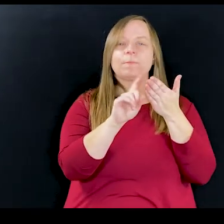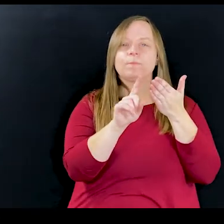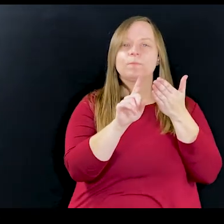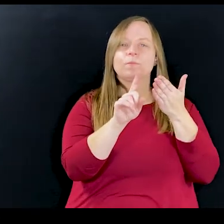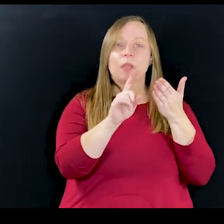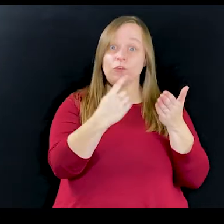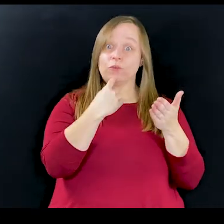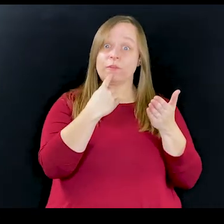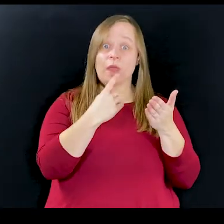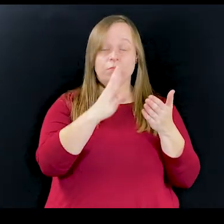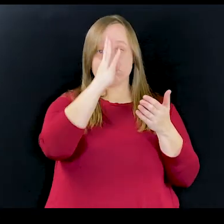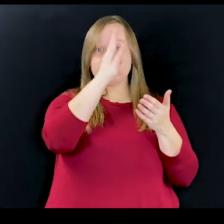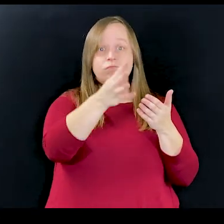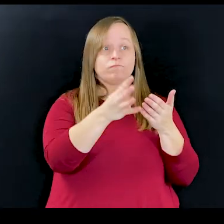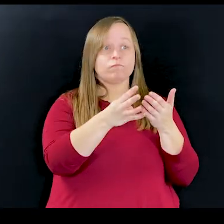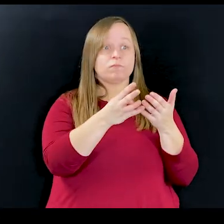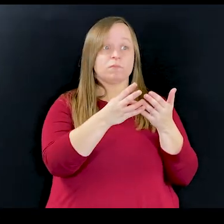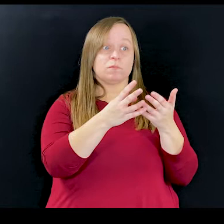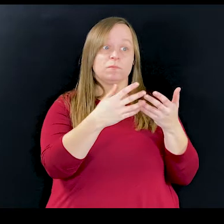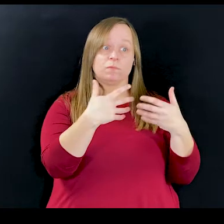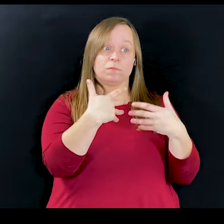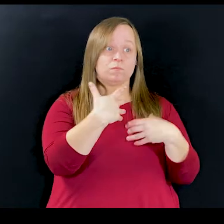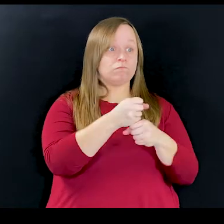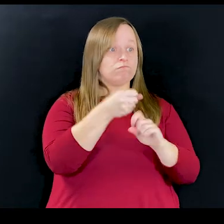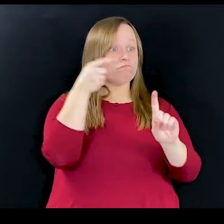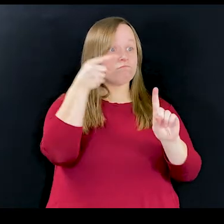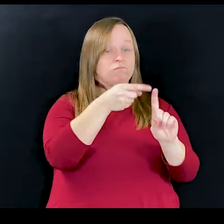And they, as you said, came up with a really comprehensive